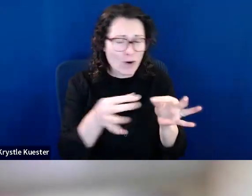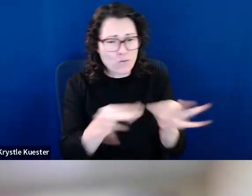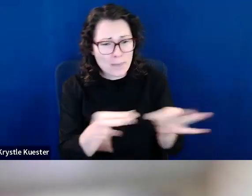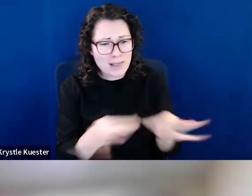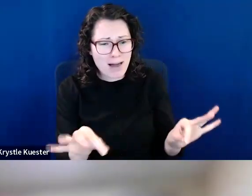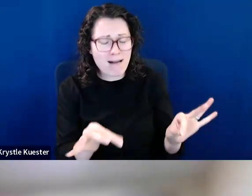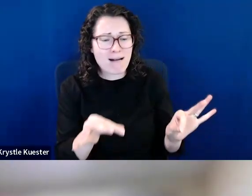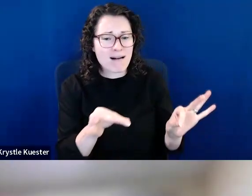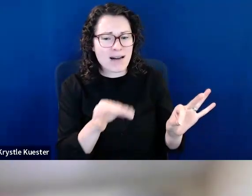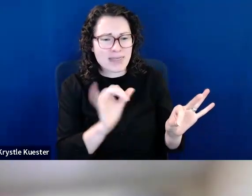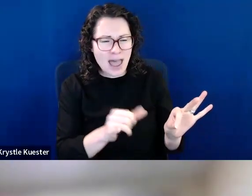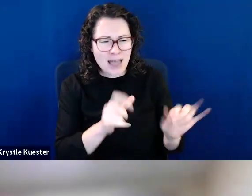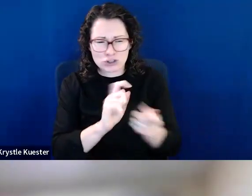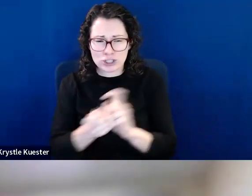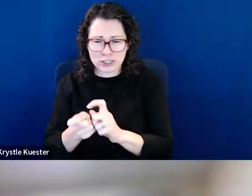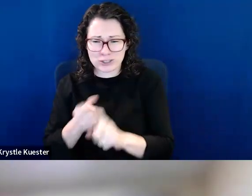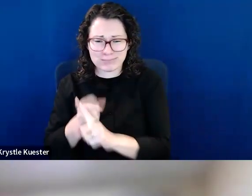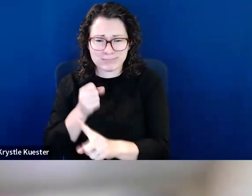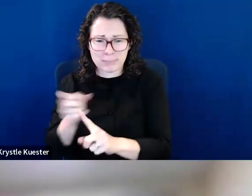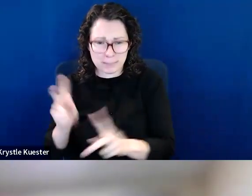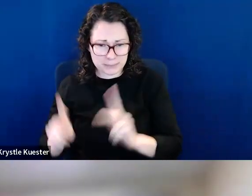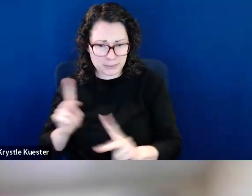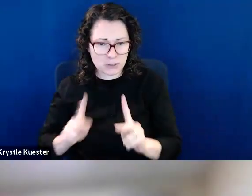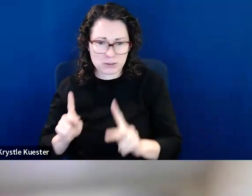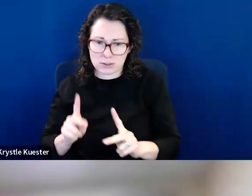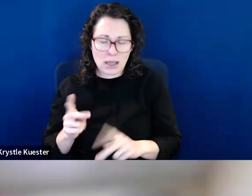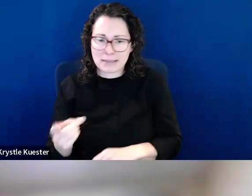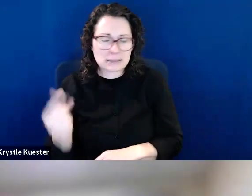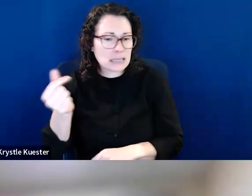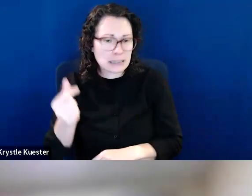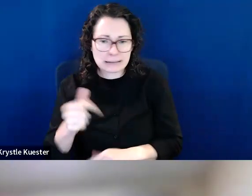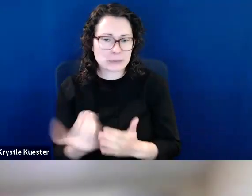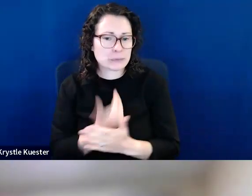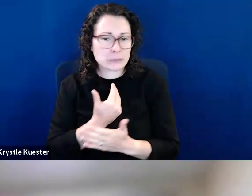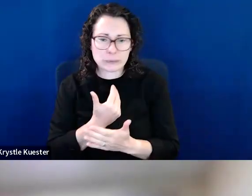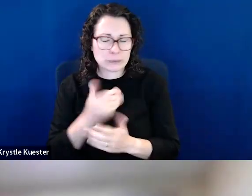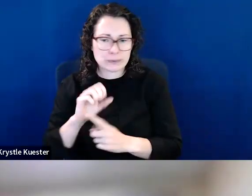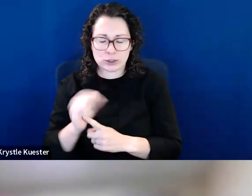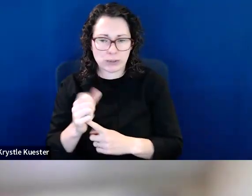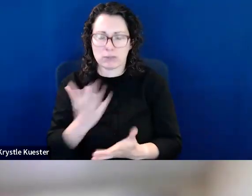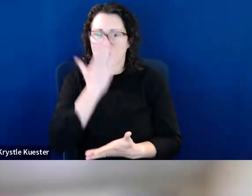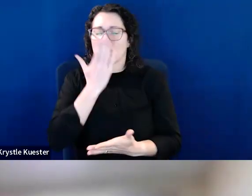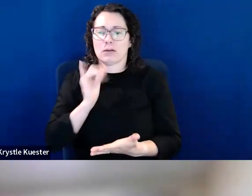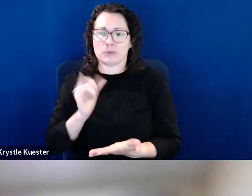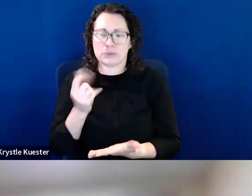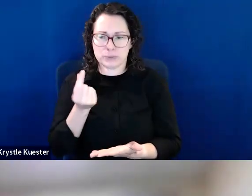how that shifts things for people and it's all of a sudden they're in a new situation. Transparent